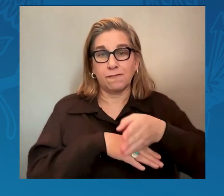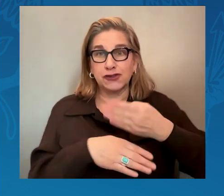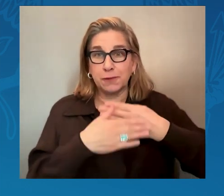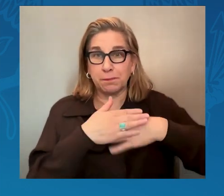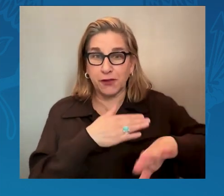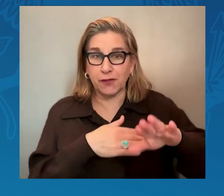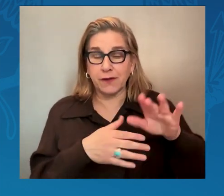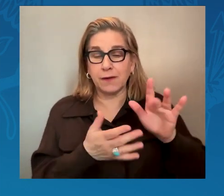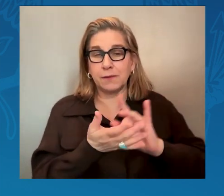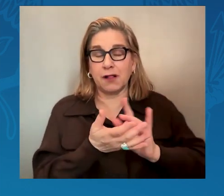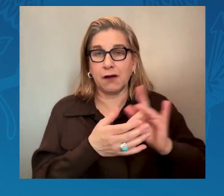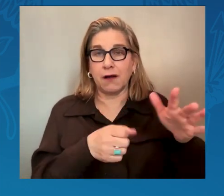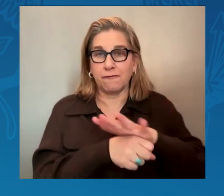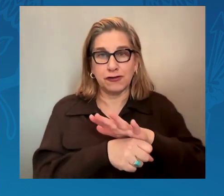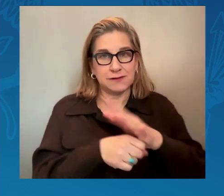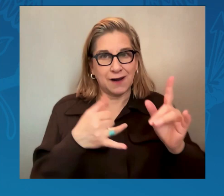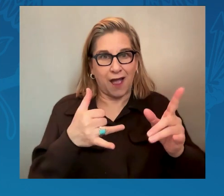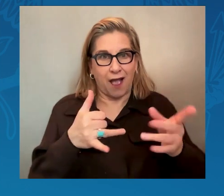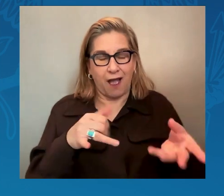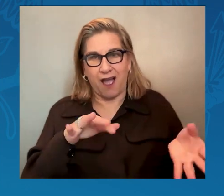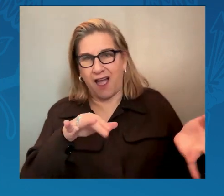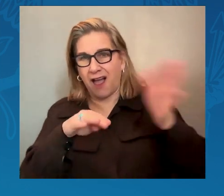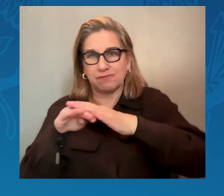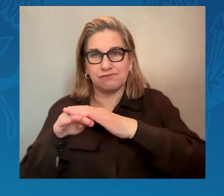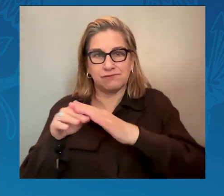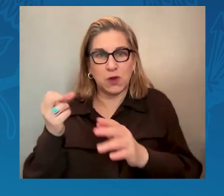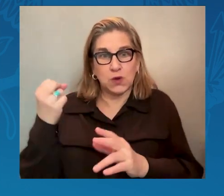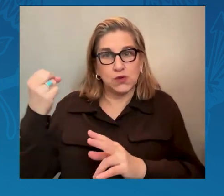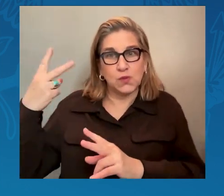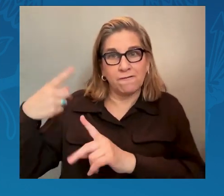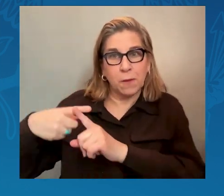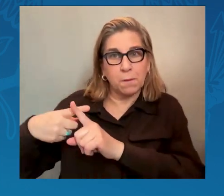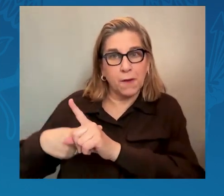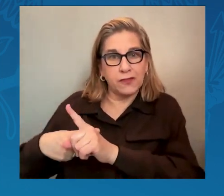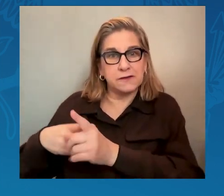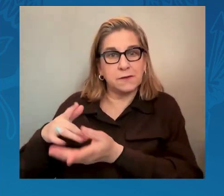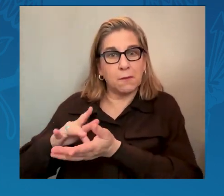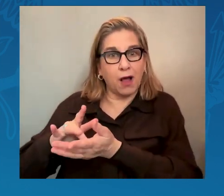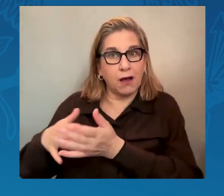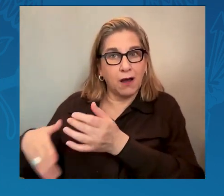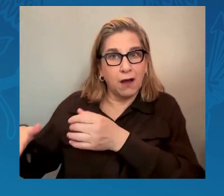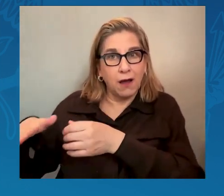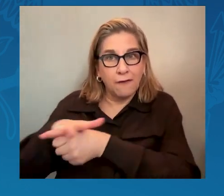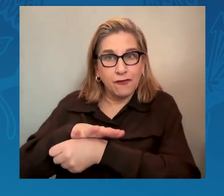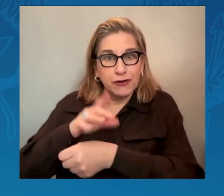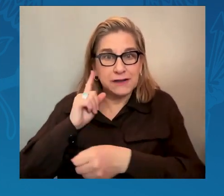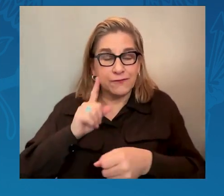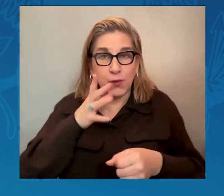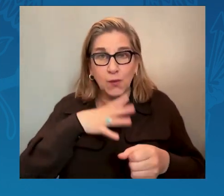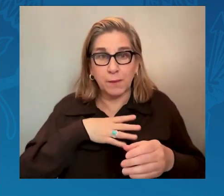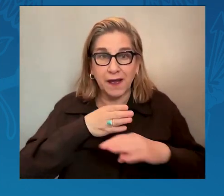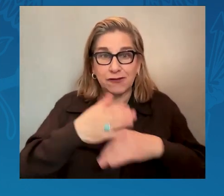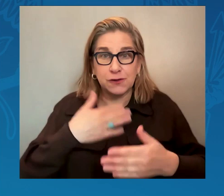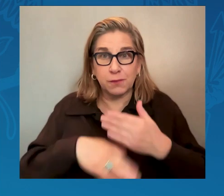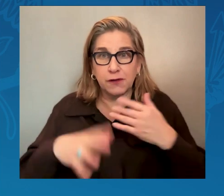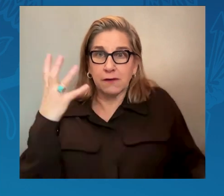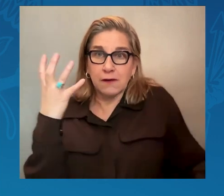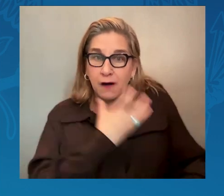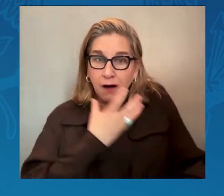And how fantastic that is going to be when we continue to grow those numbers and what that will mean for the women